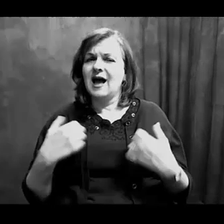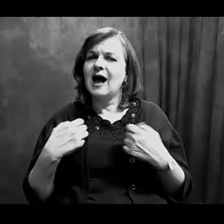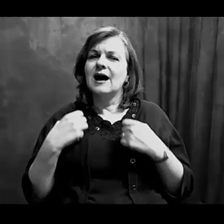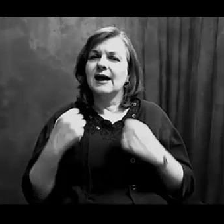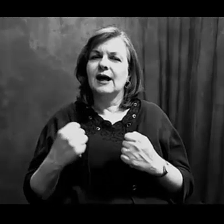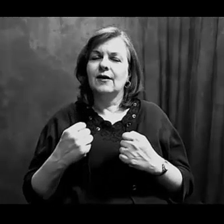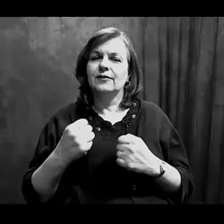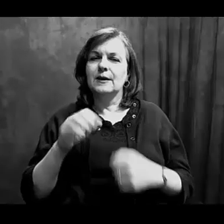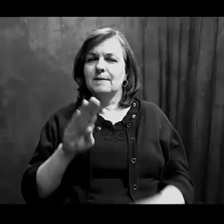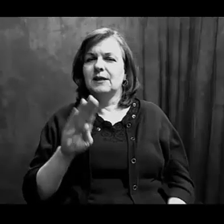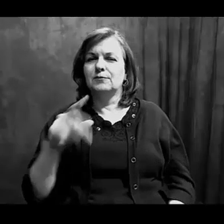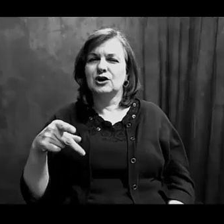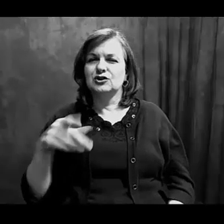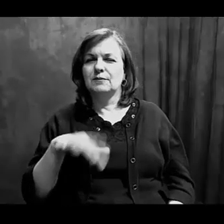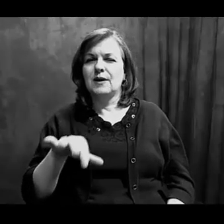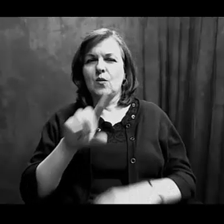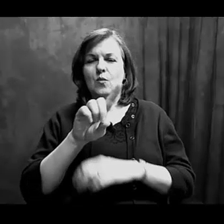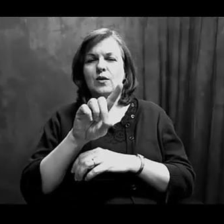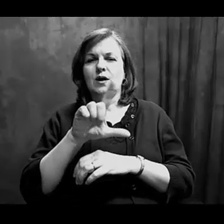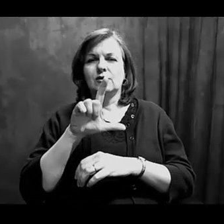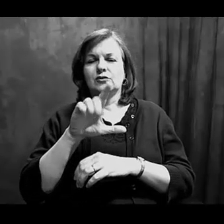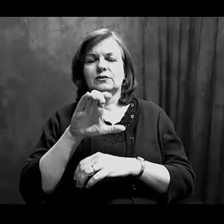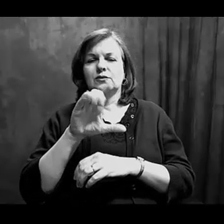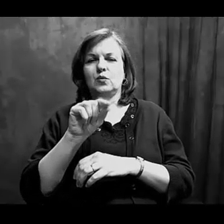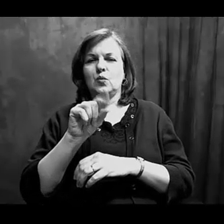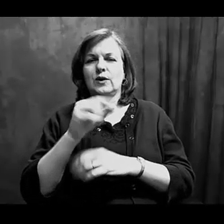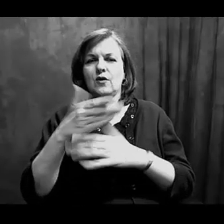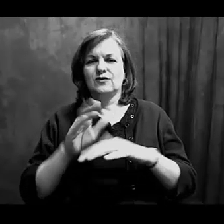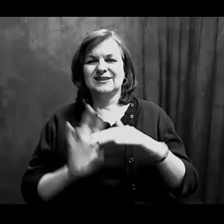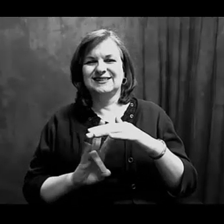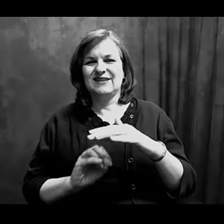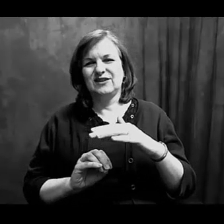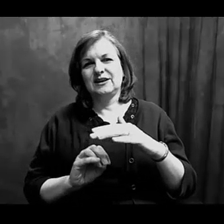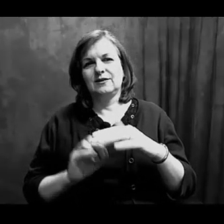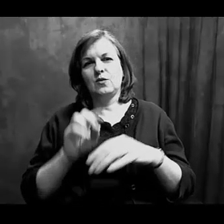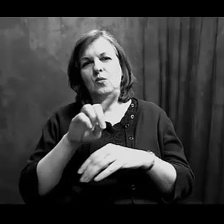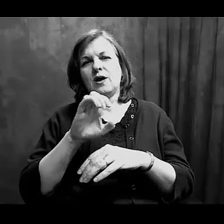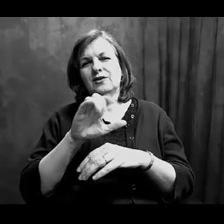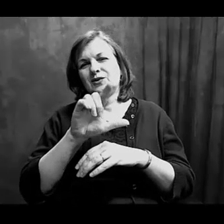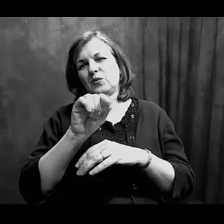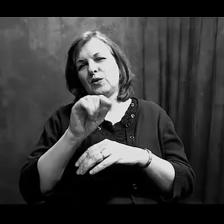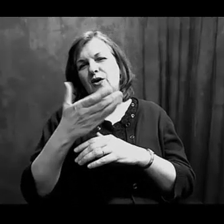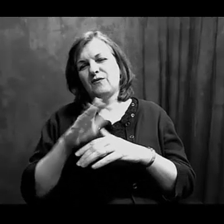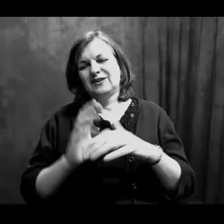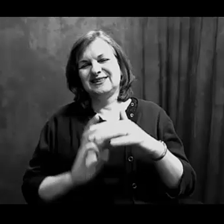healthy blood pressure is about 120/70 -- 120/60 something like that